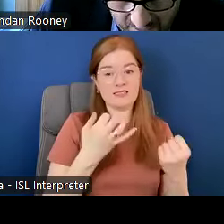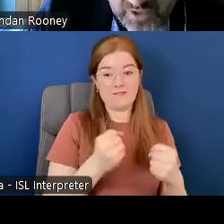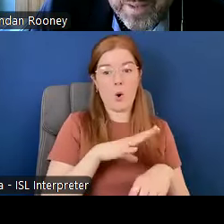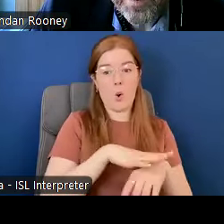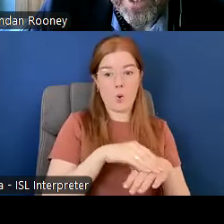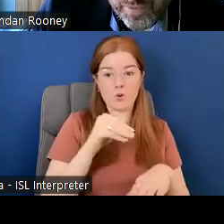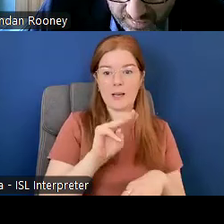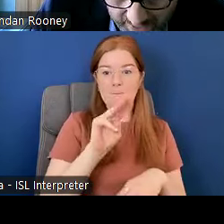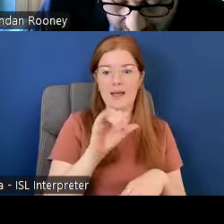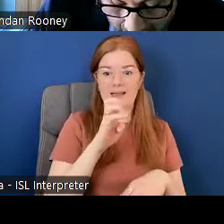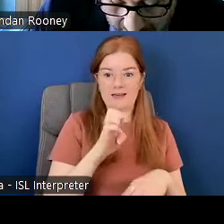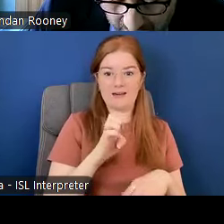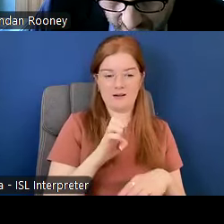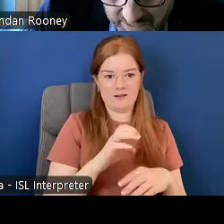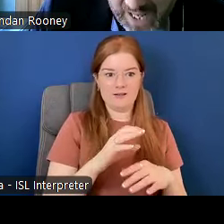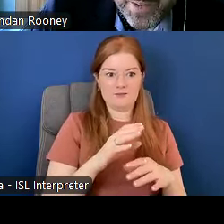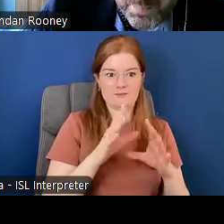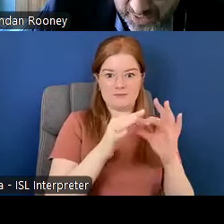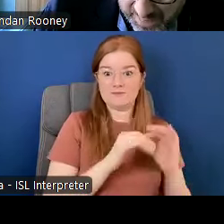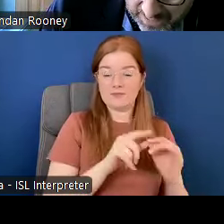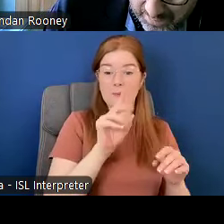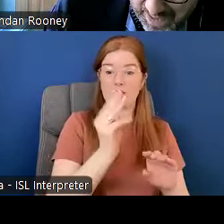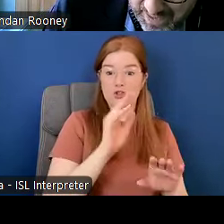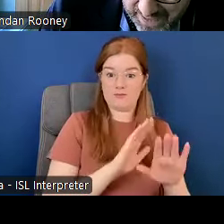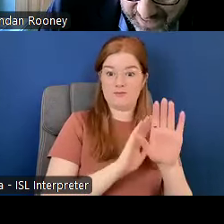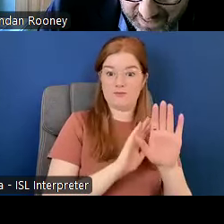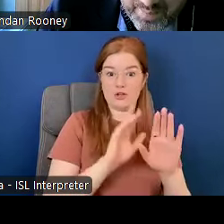origins. The picture on the right is Charles Lamb's monumental Pattern Day in